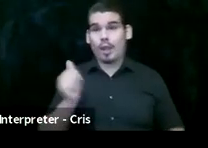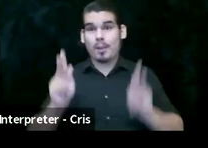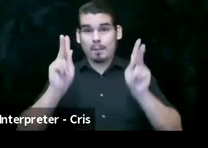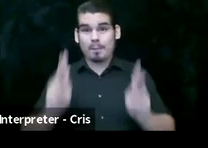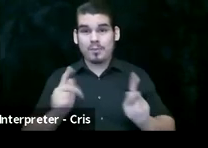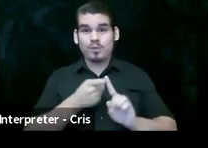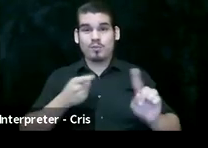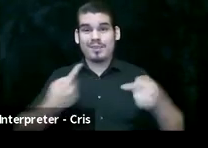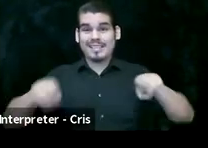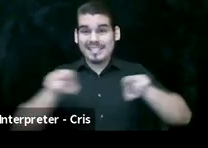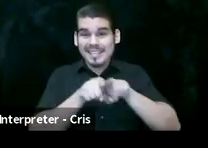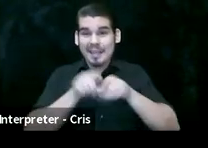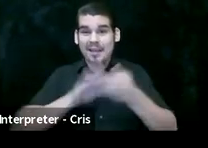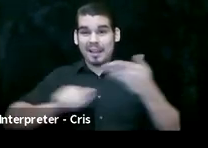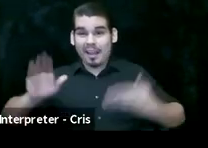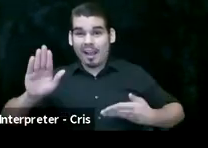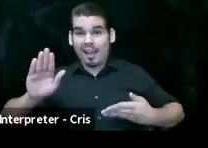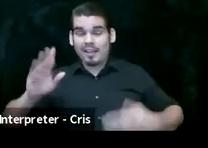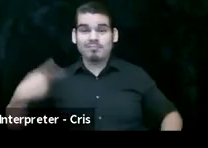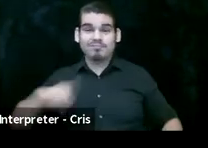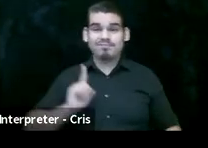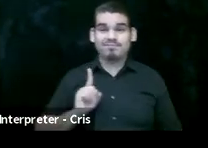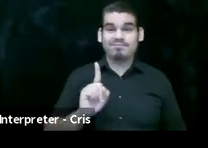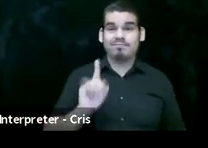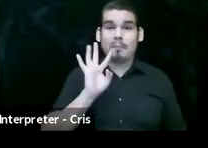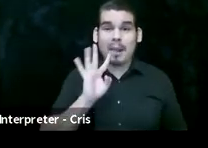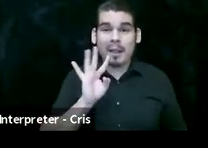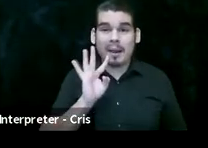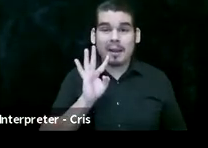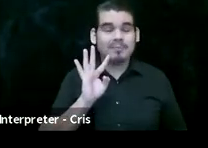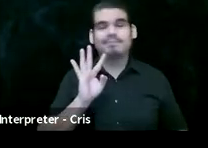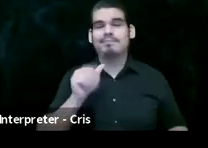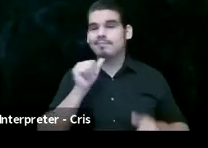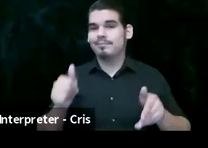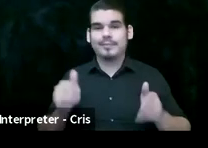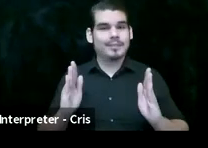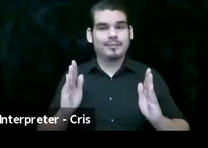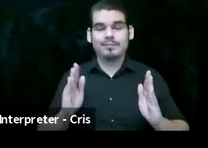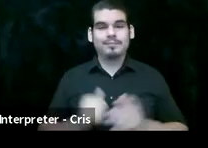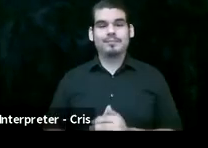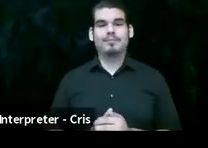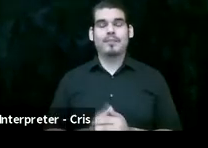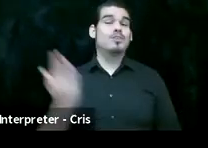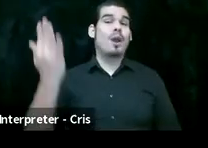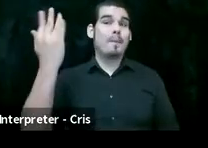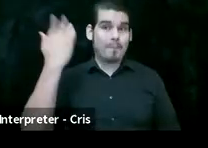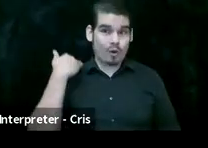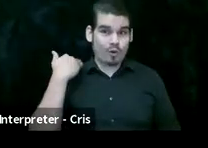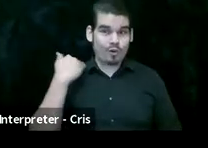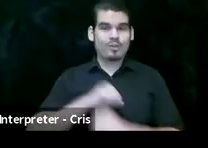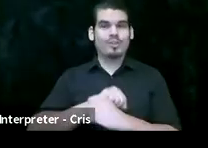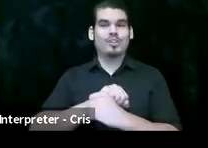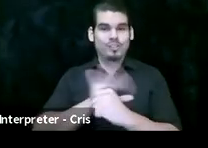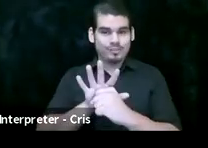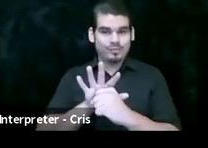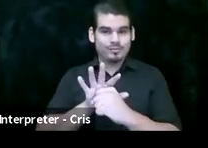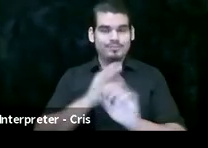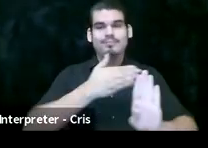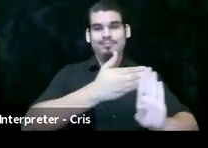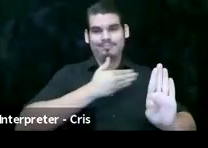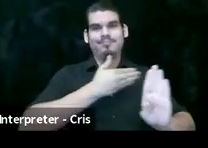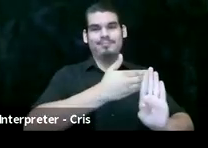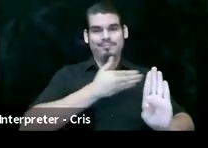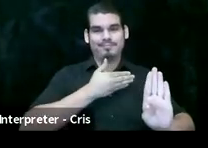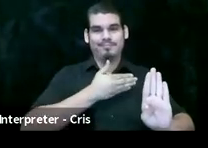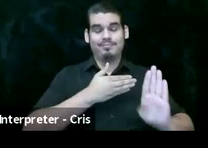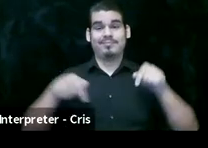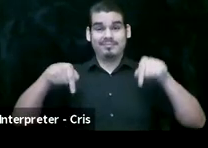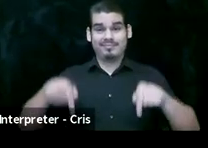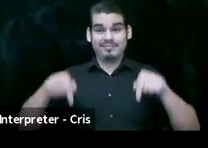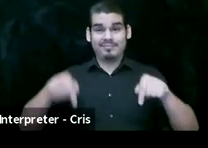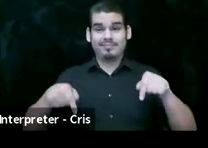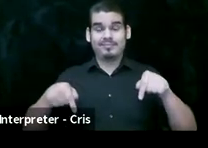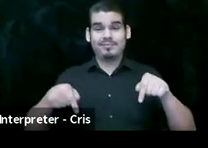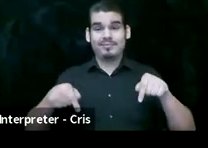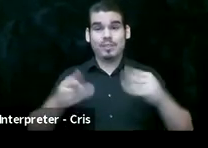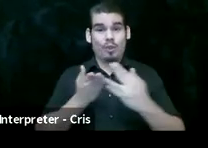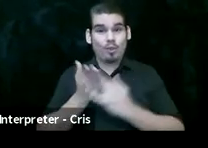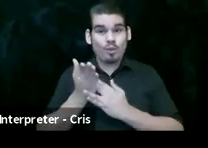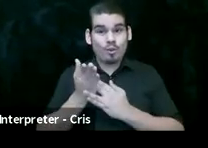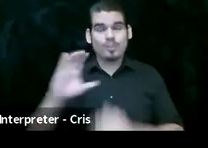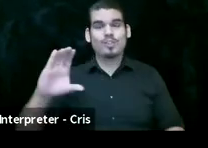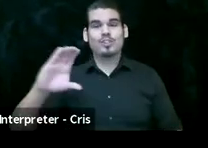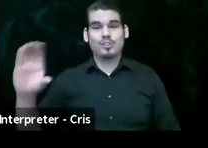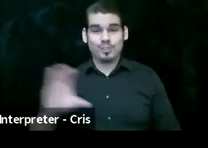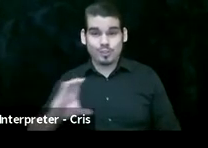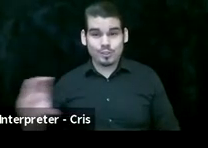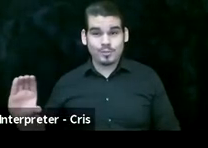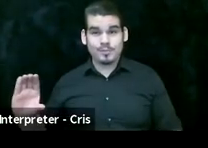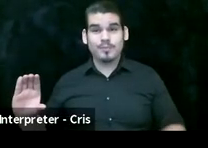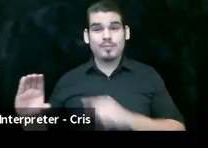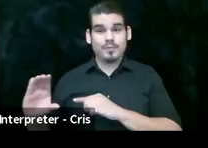Katherine Squire: And so that would be what our process looks like in normal non cope at times right, but obviously we're going to be on zoom so this process is actually going to translate to being used in the chat and we'll go ahead and move on, for that.